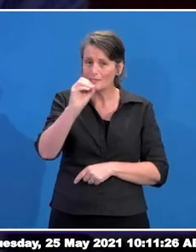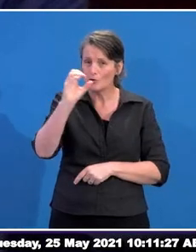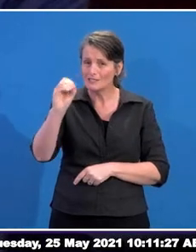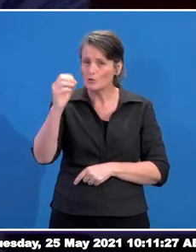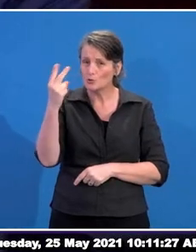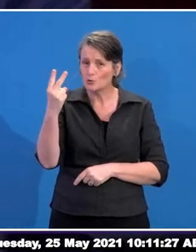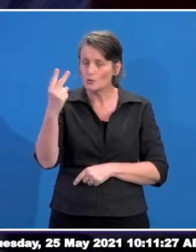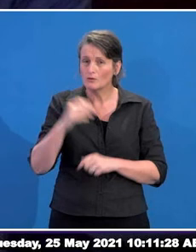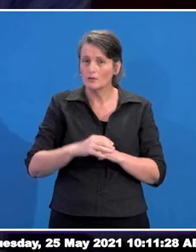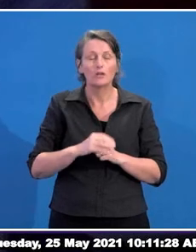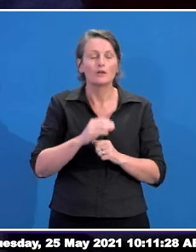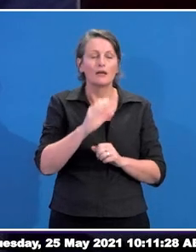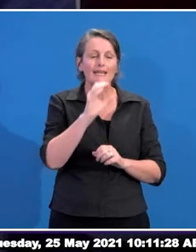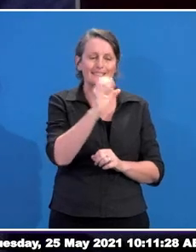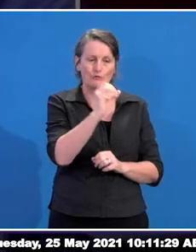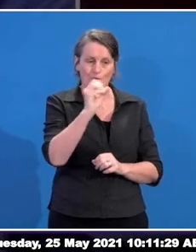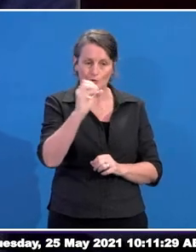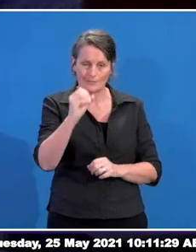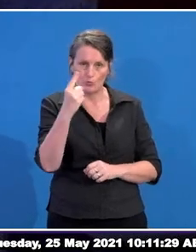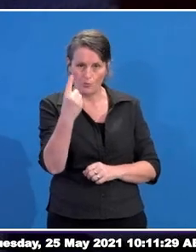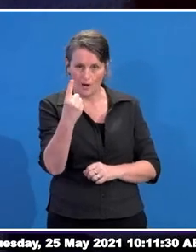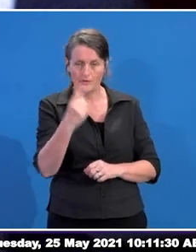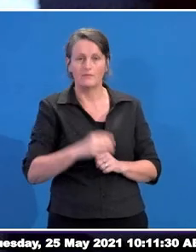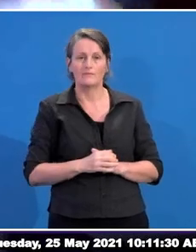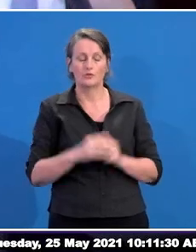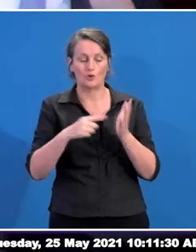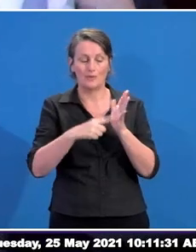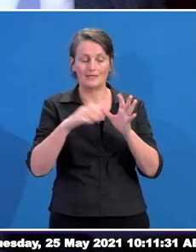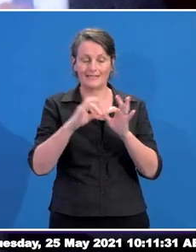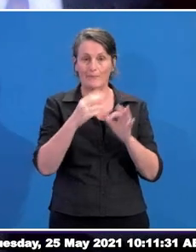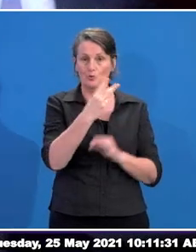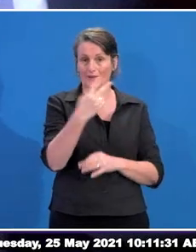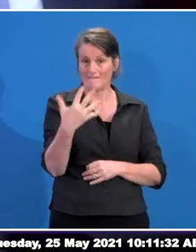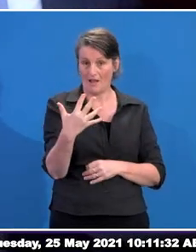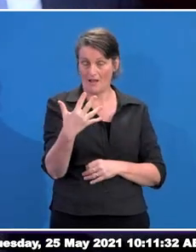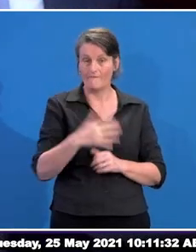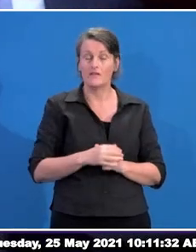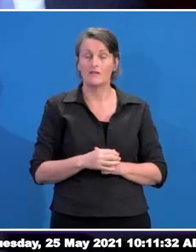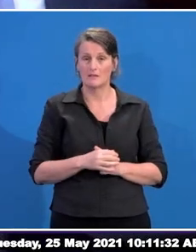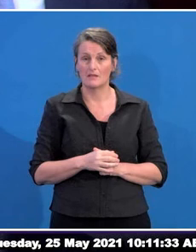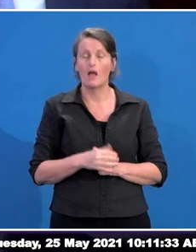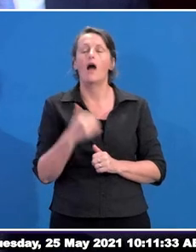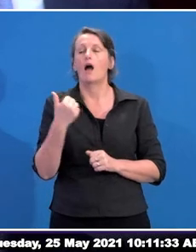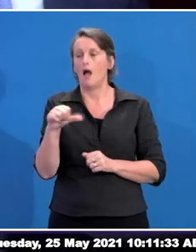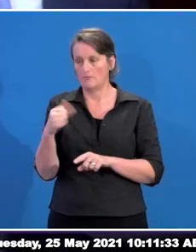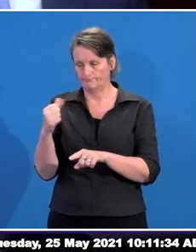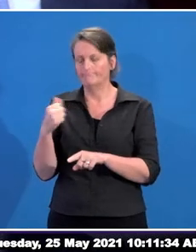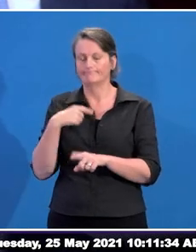0001, so behind tab 25. Yap. (CROSSTALK) Oh, yeah. So...